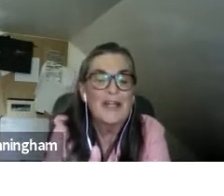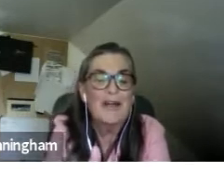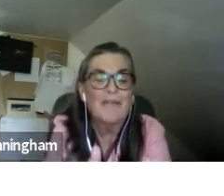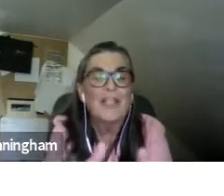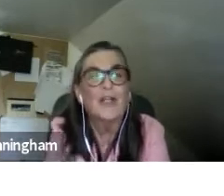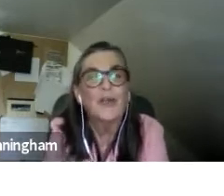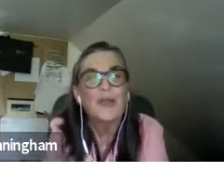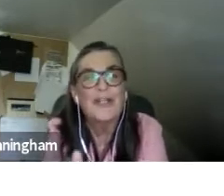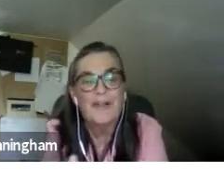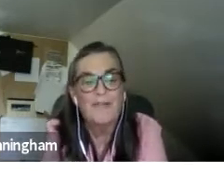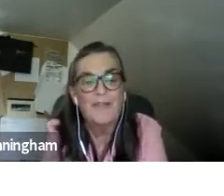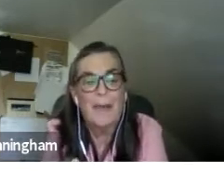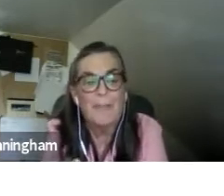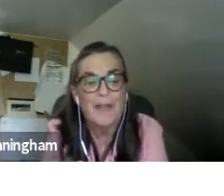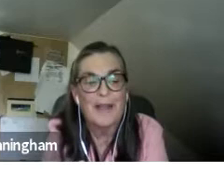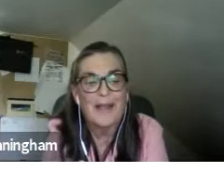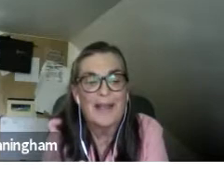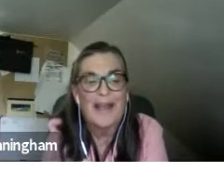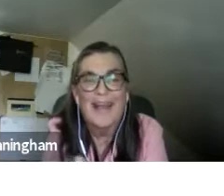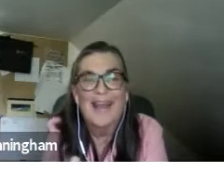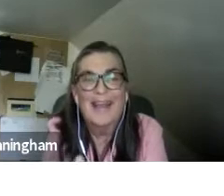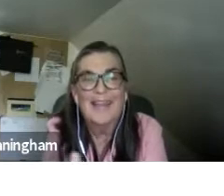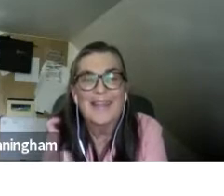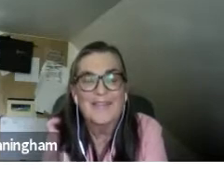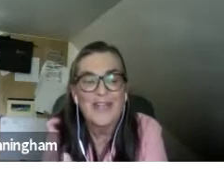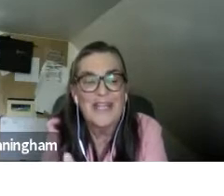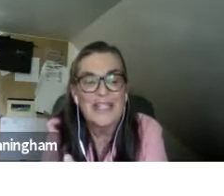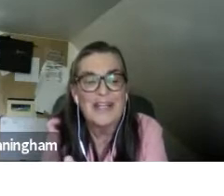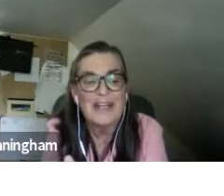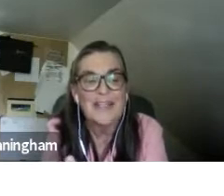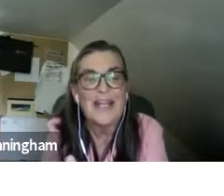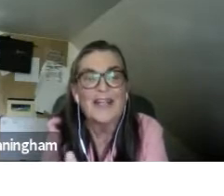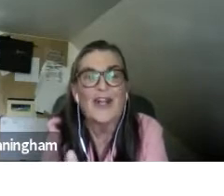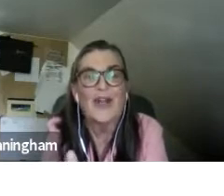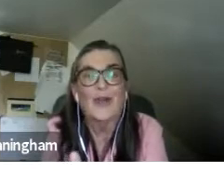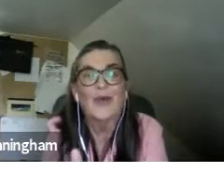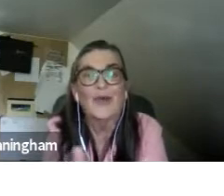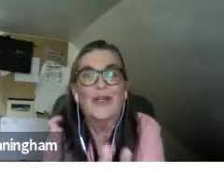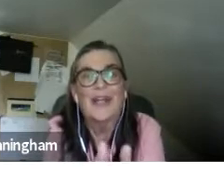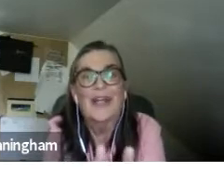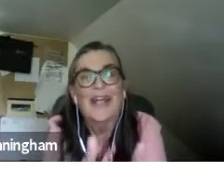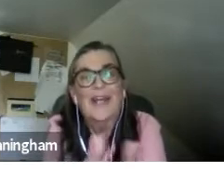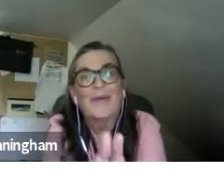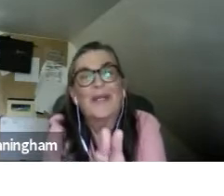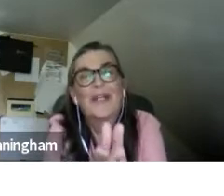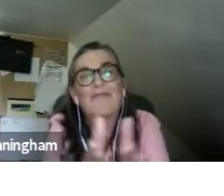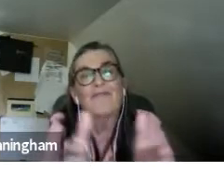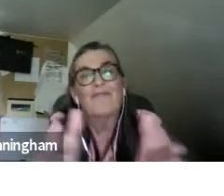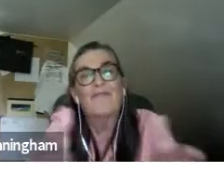the illusion of depth. I think of it as tactile illusion. It really when you